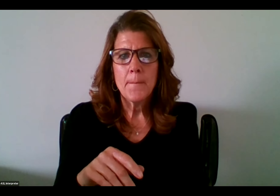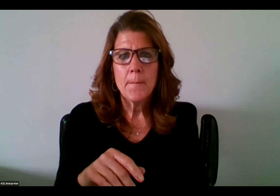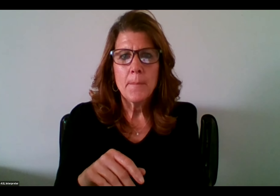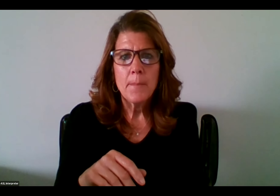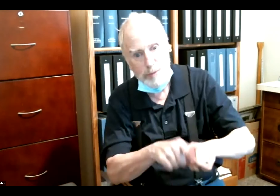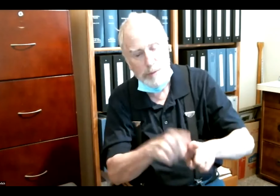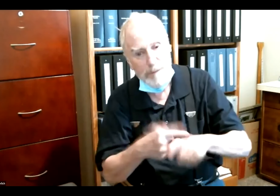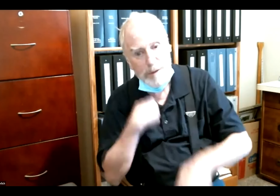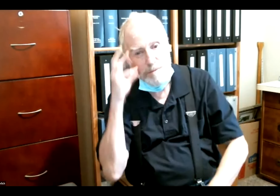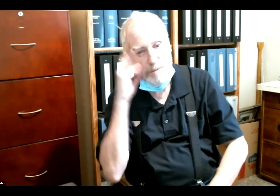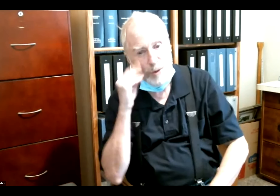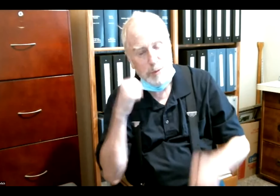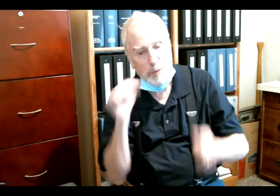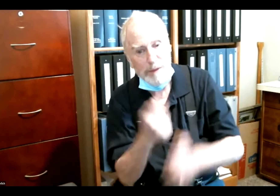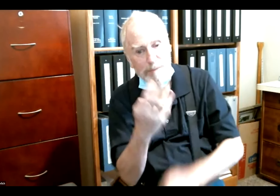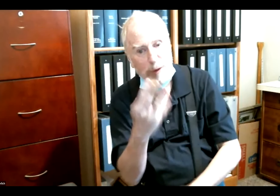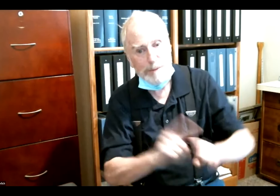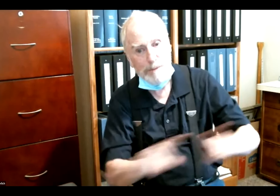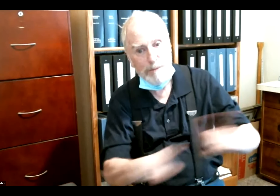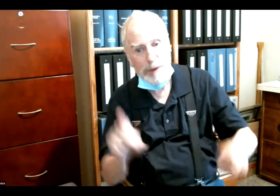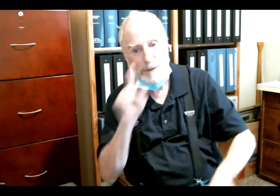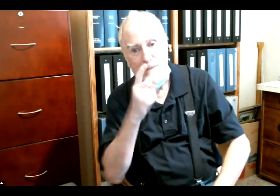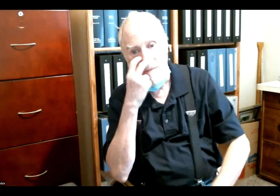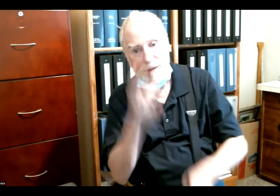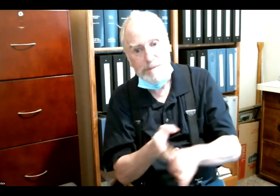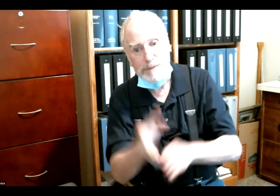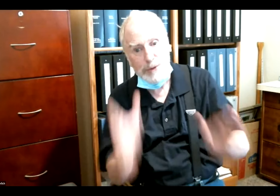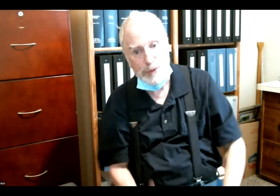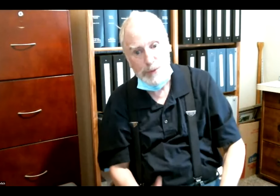agree? >> Stephen: I have experienced with four different